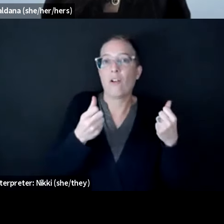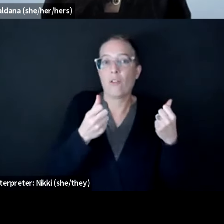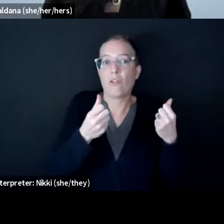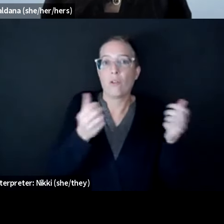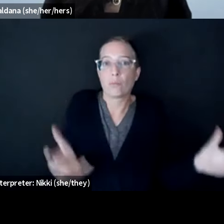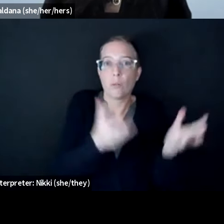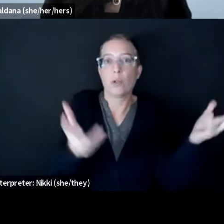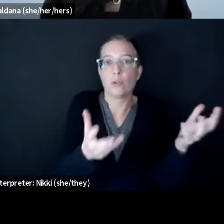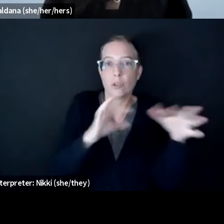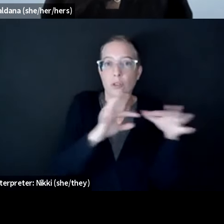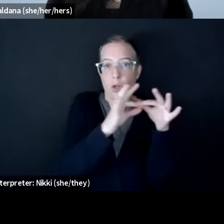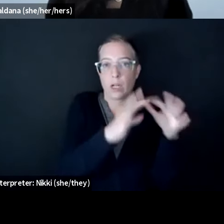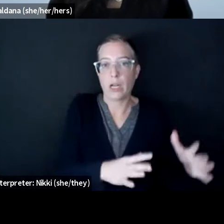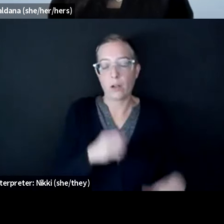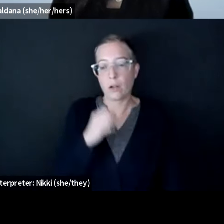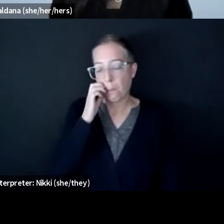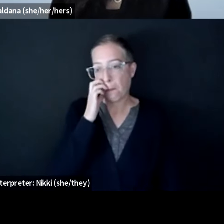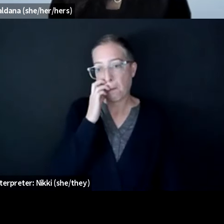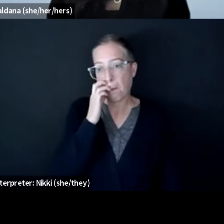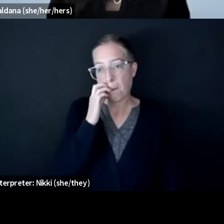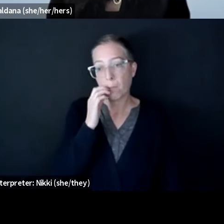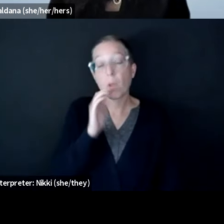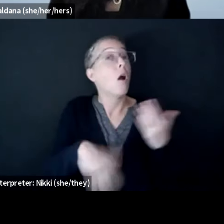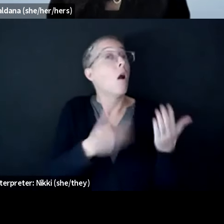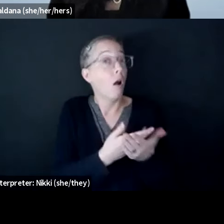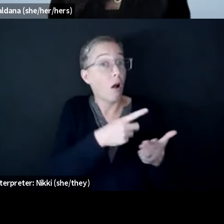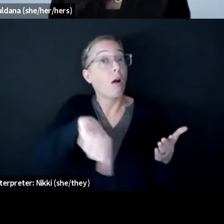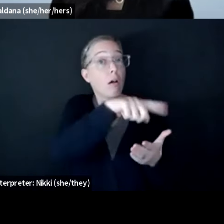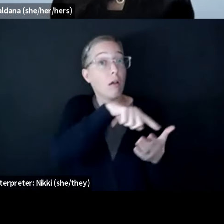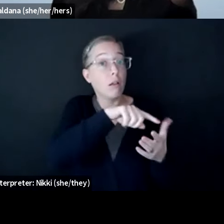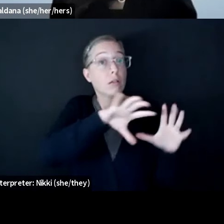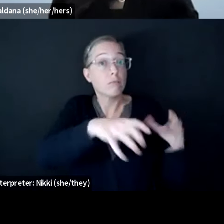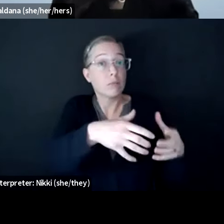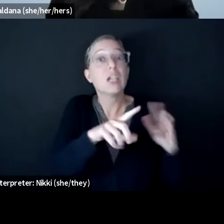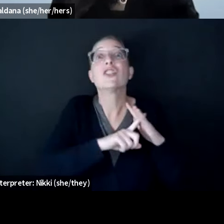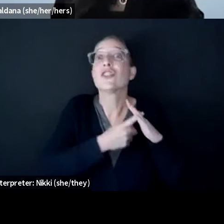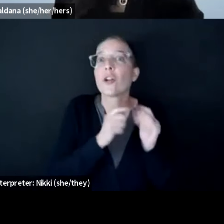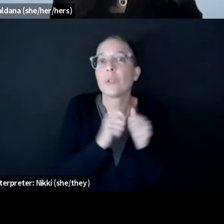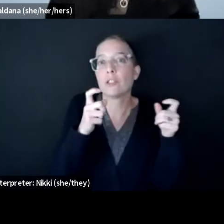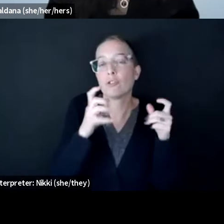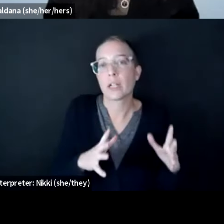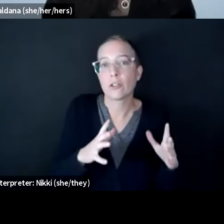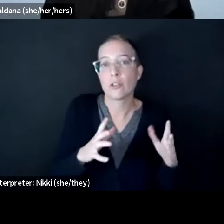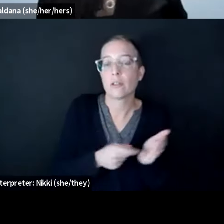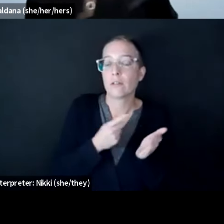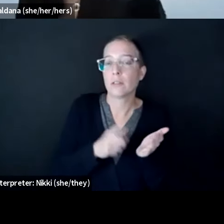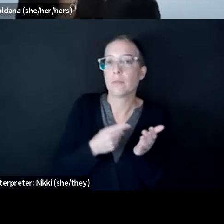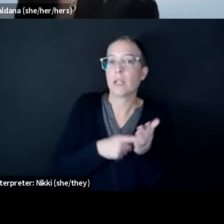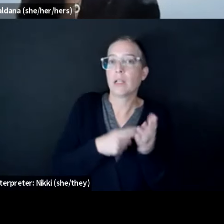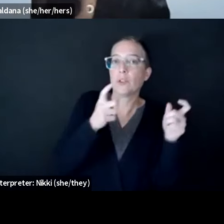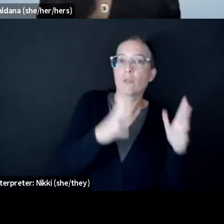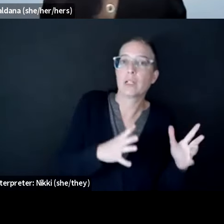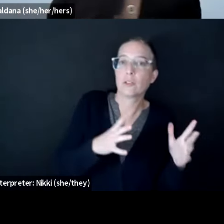Melissa Dattalo: They all started with a director and so sometimes the director and the changes later, where the same person sometimes they were two different people but.